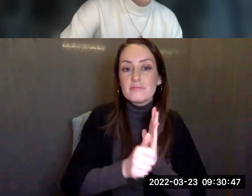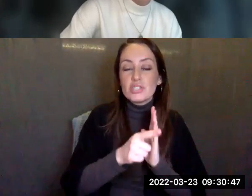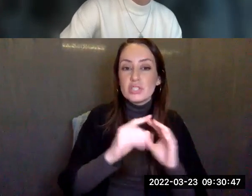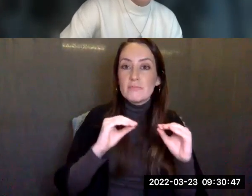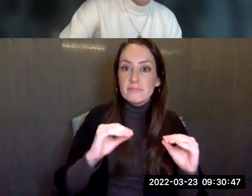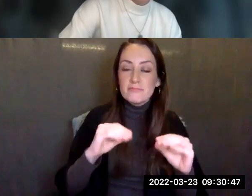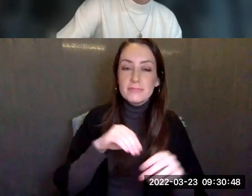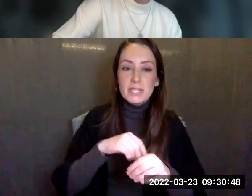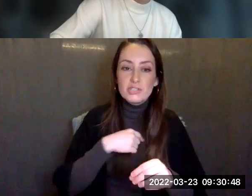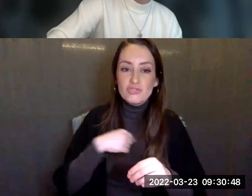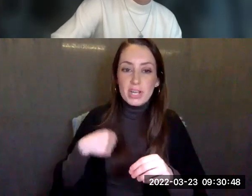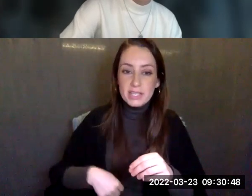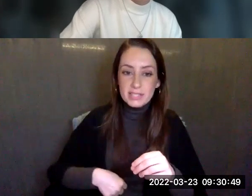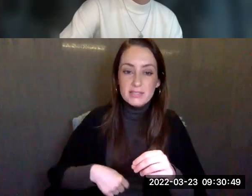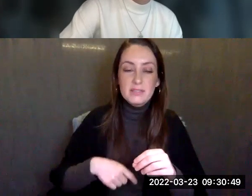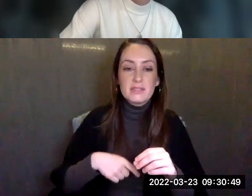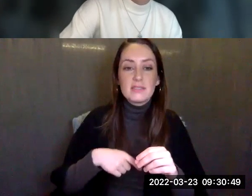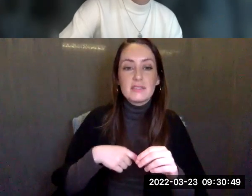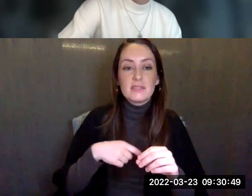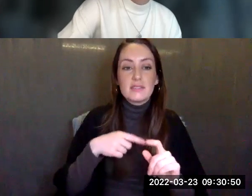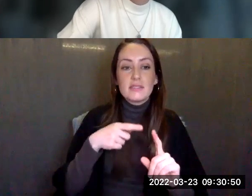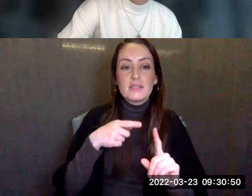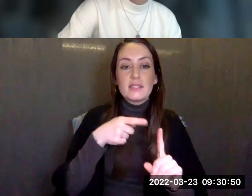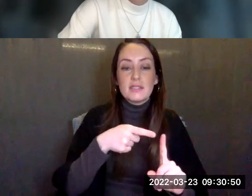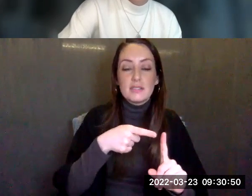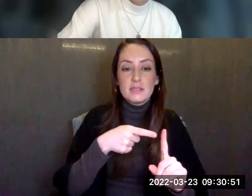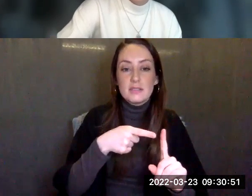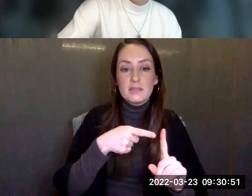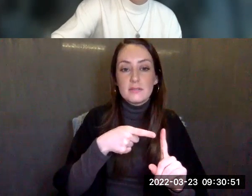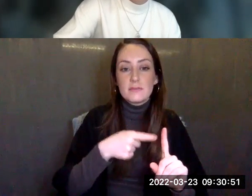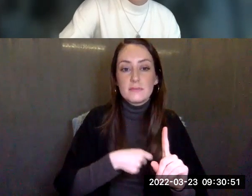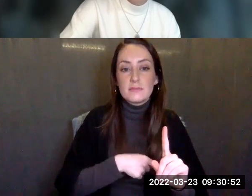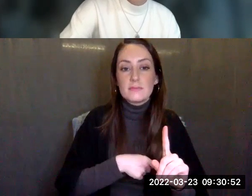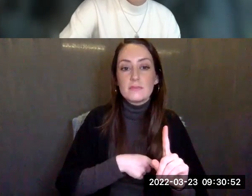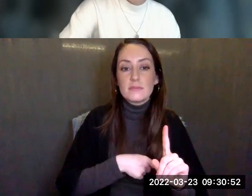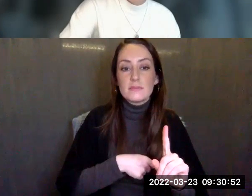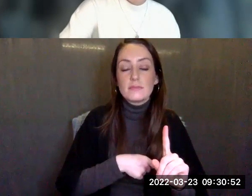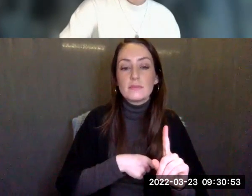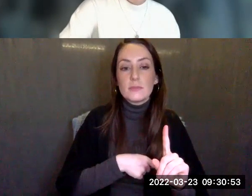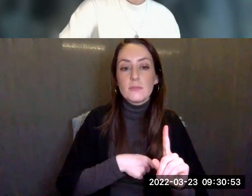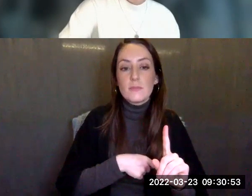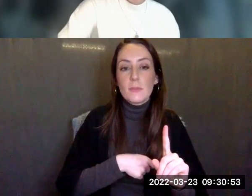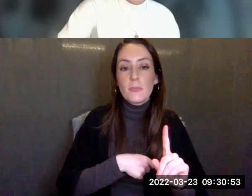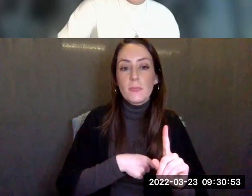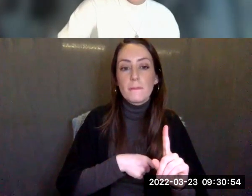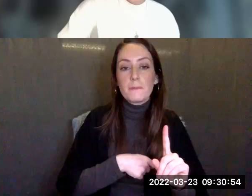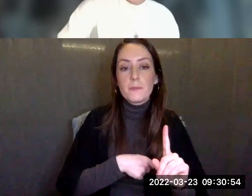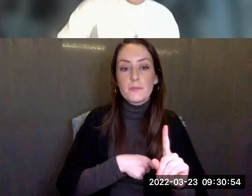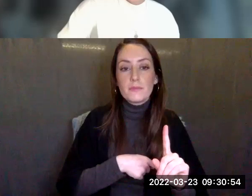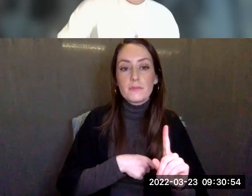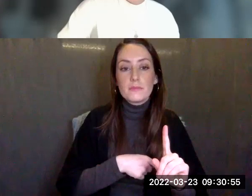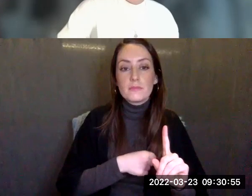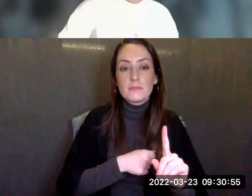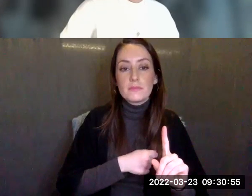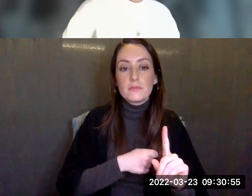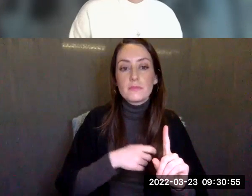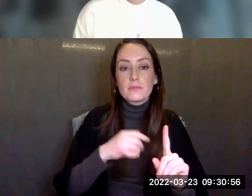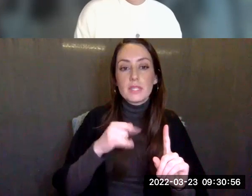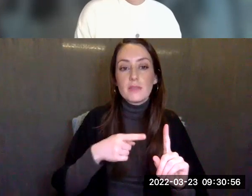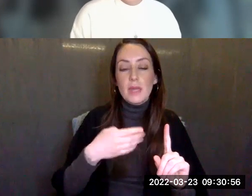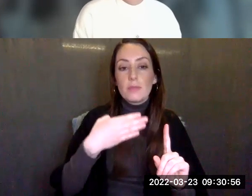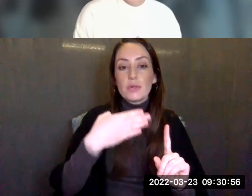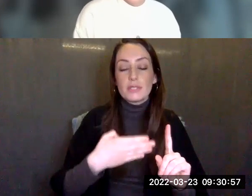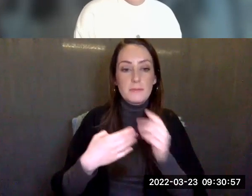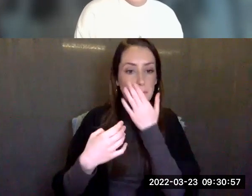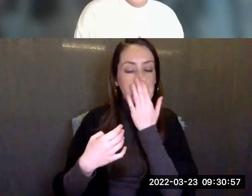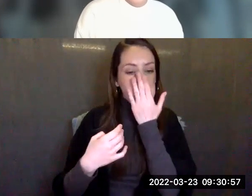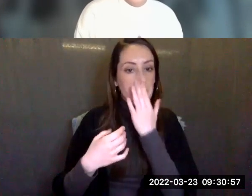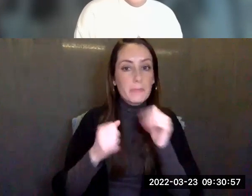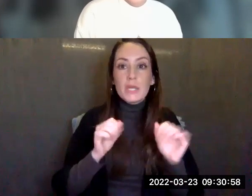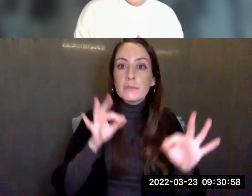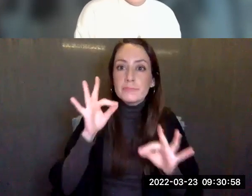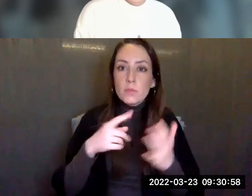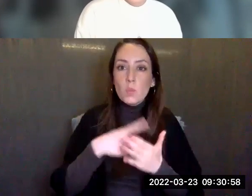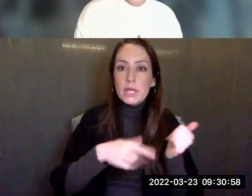And they can tell me as tell me as he know what he knows about Chinese language.